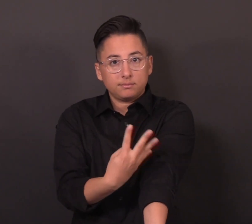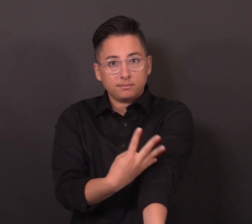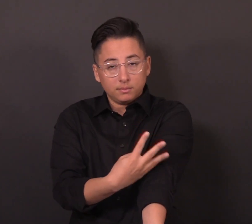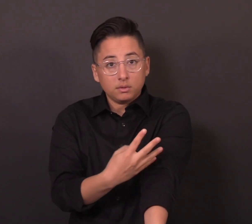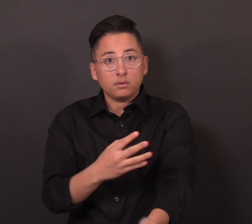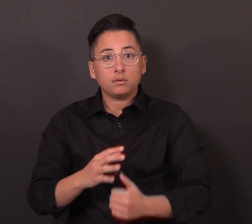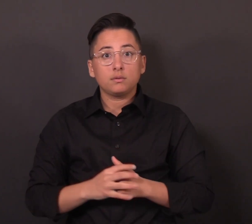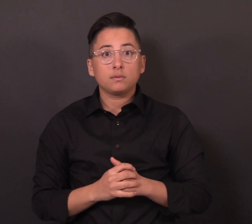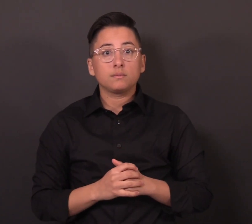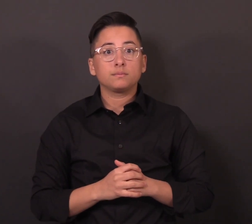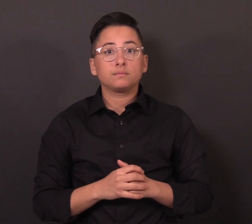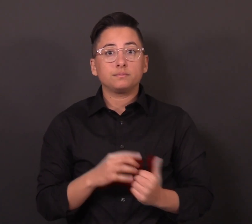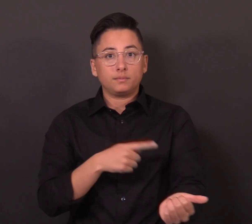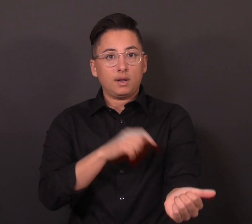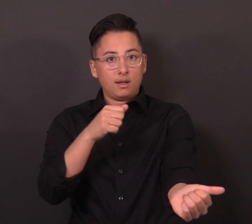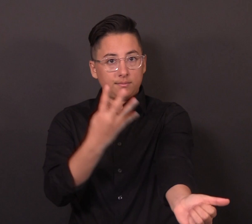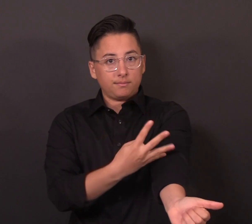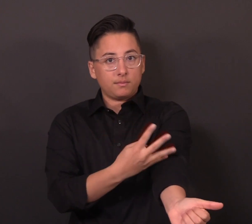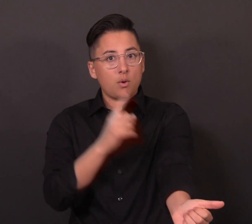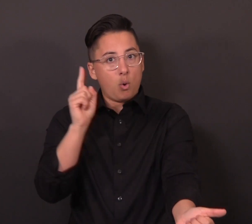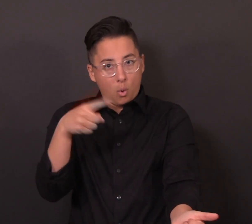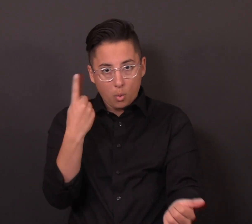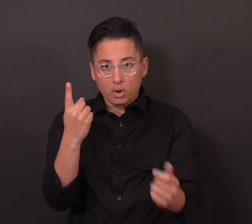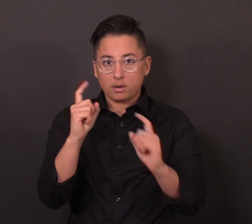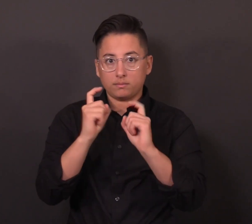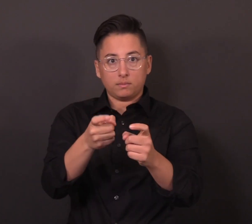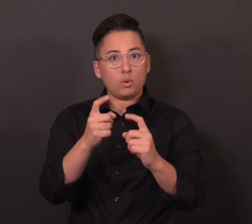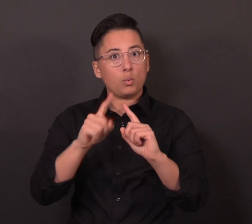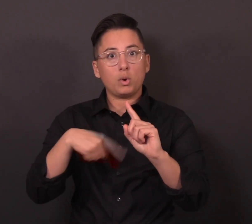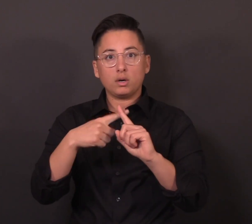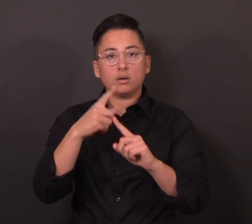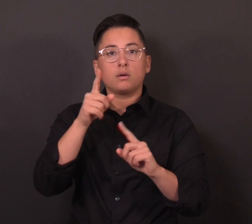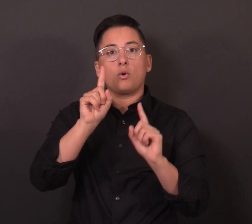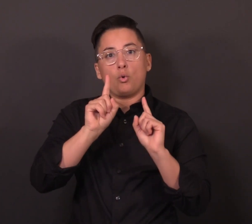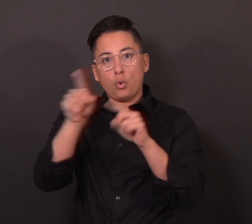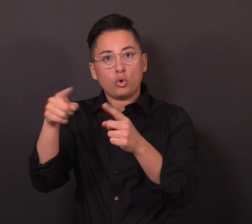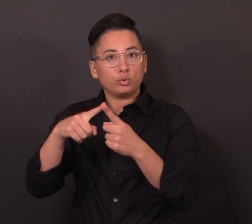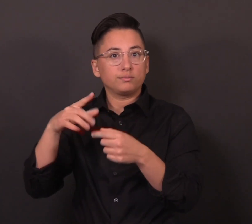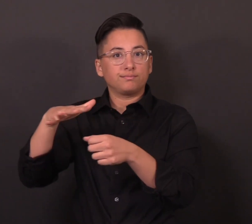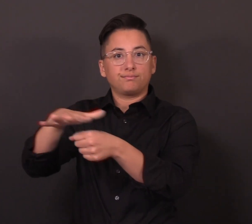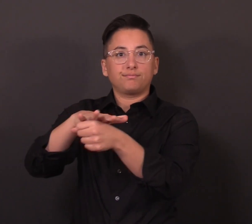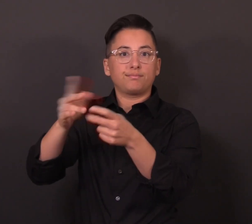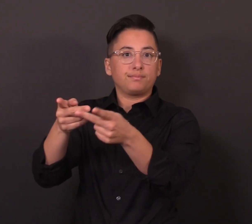Antibodies may be administered only in health care settings or at infusion sites.